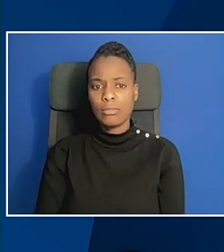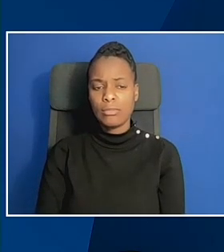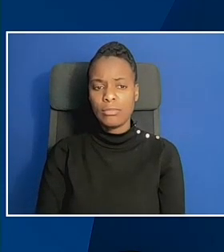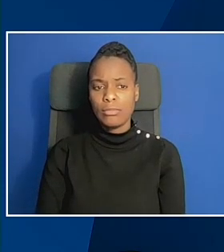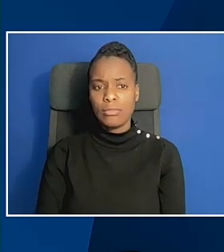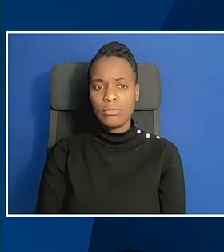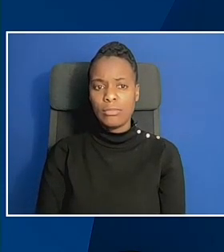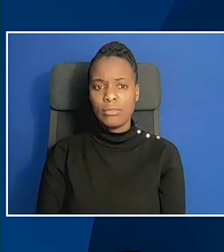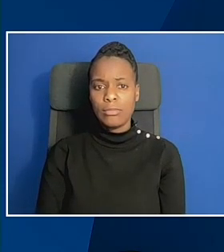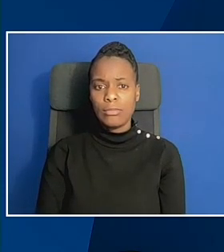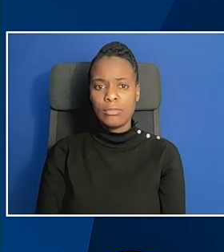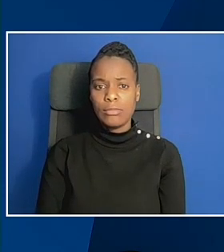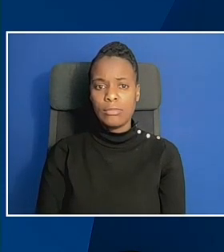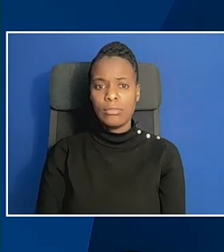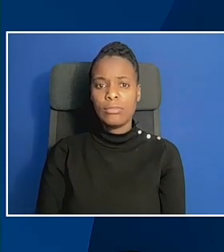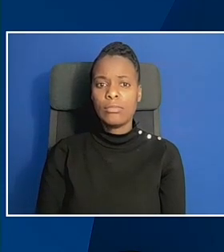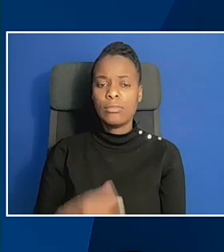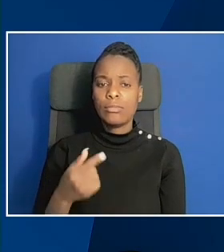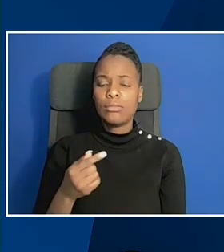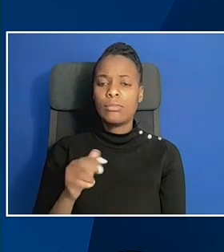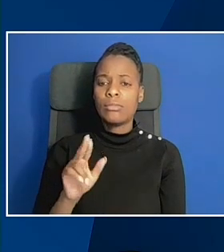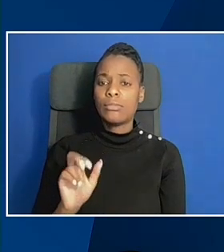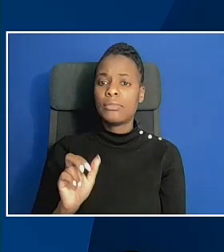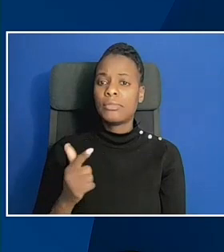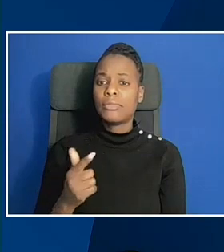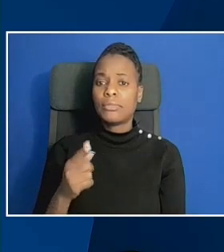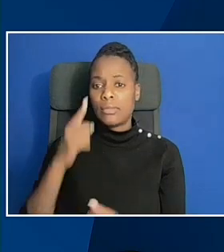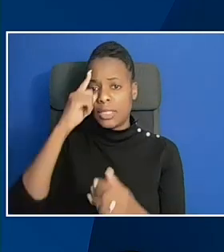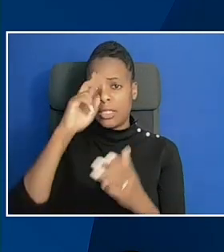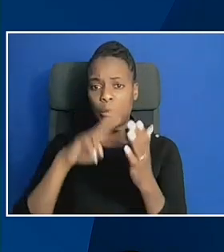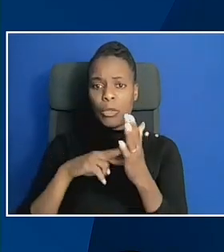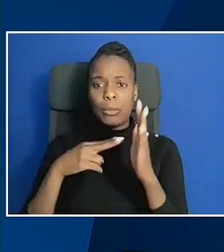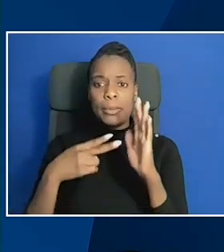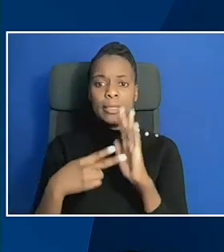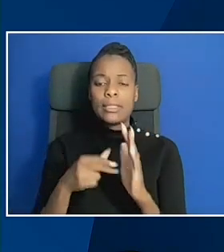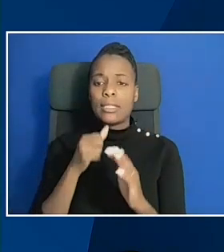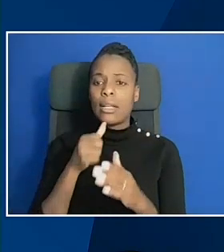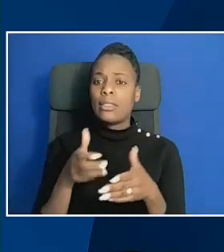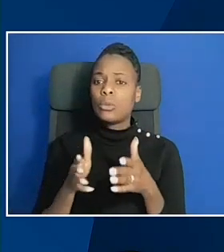The purpose here is not, is of course, not to let states pass off that- their